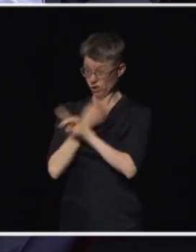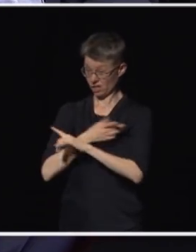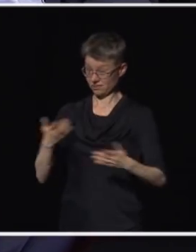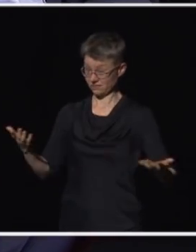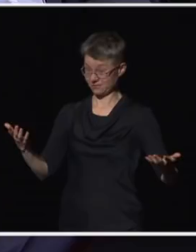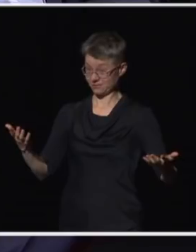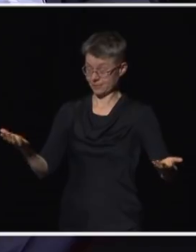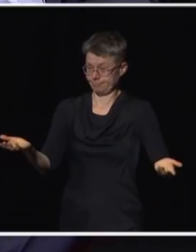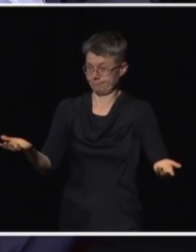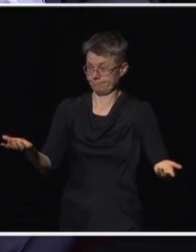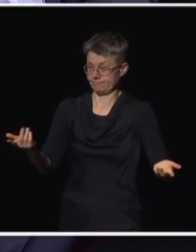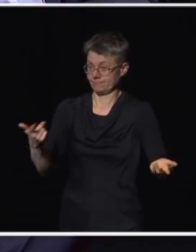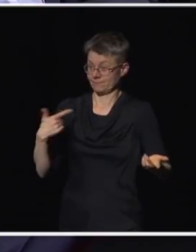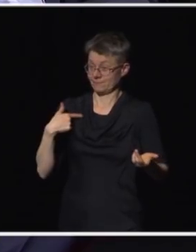I don't think I got that much smarter.